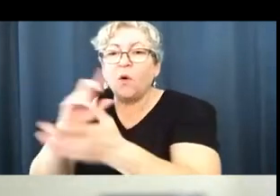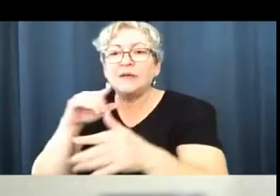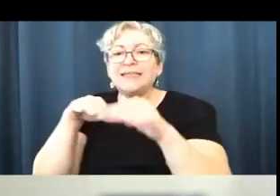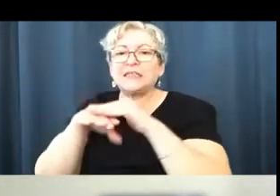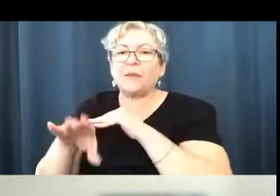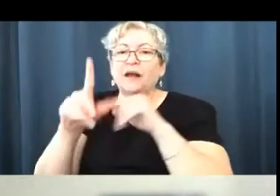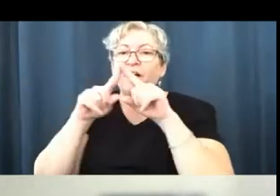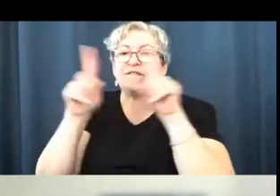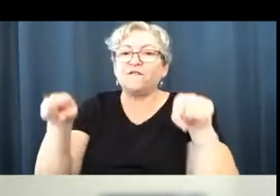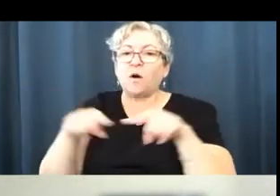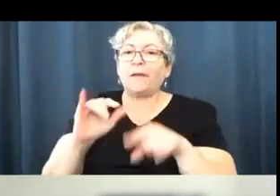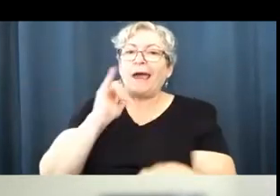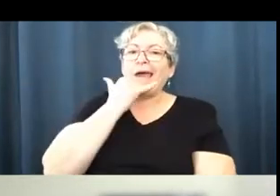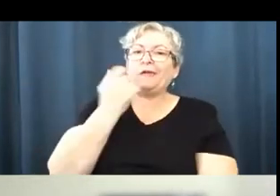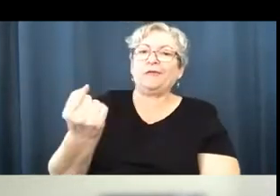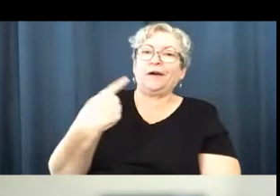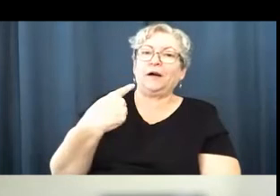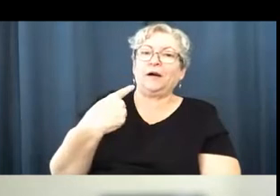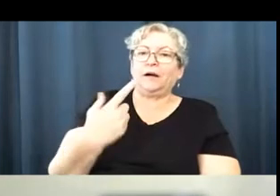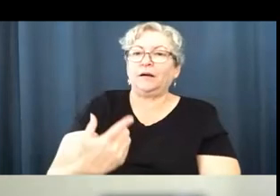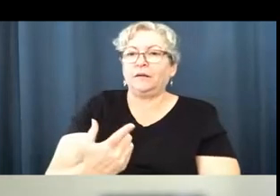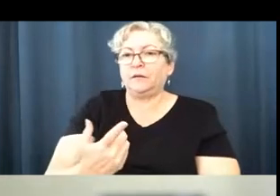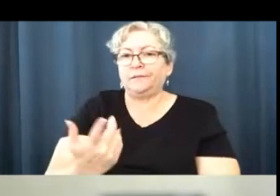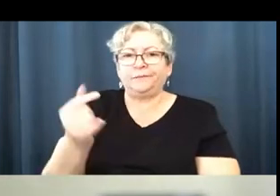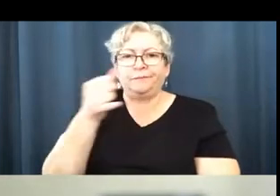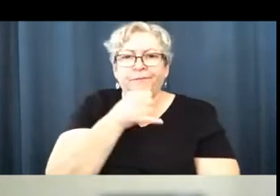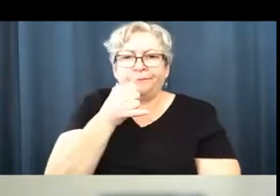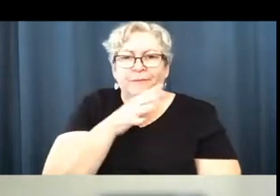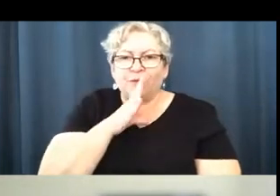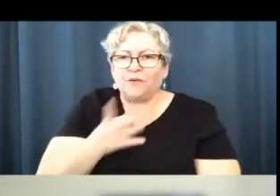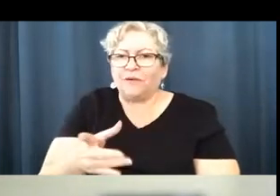and the error message comes back with nonsense, or it doesn't explain itself very well,